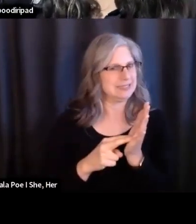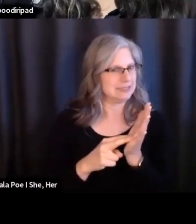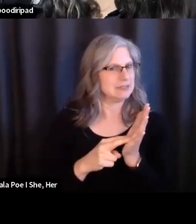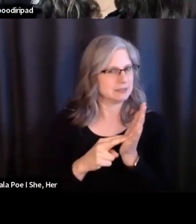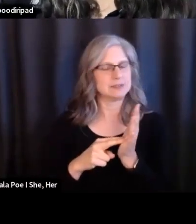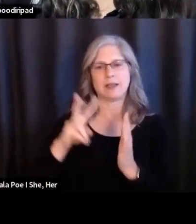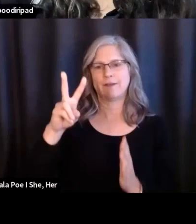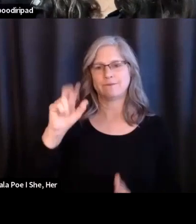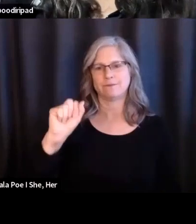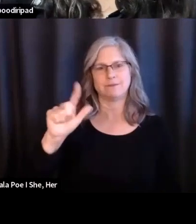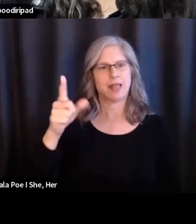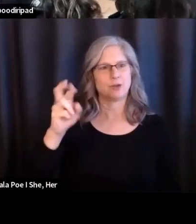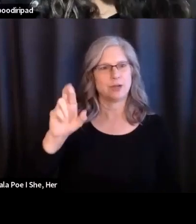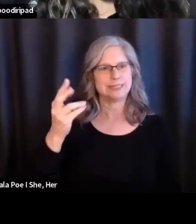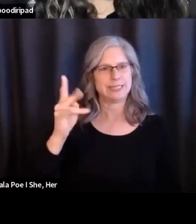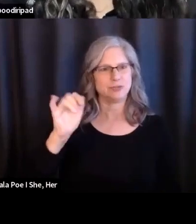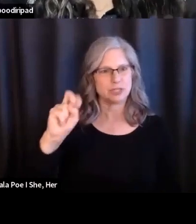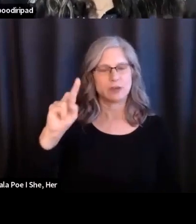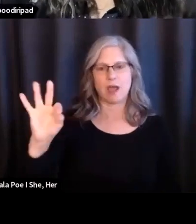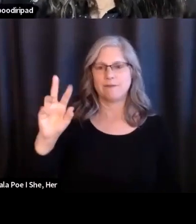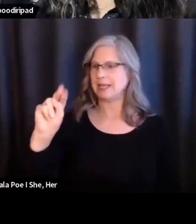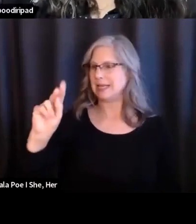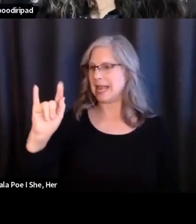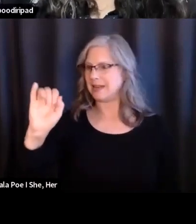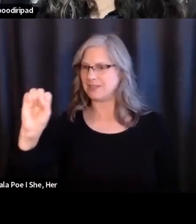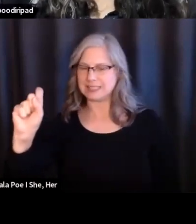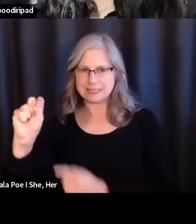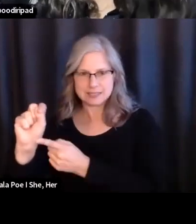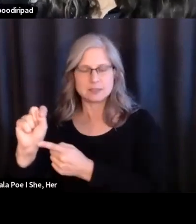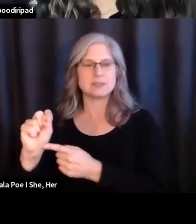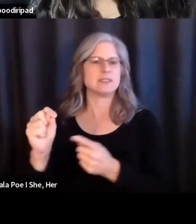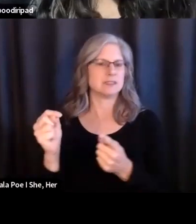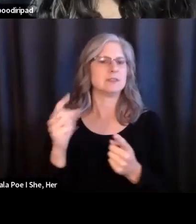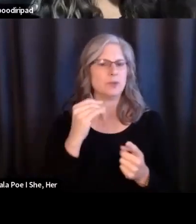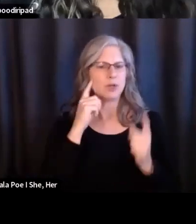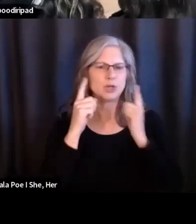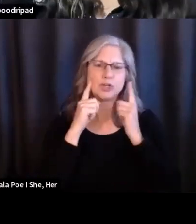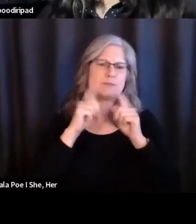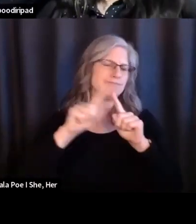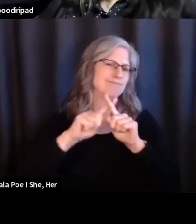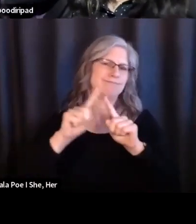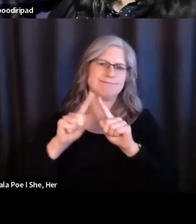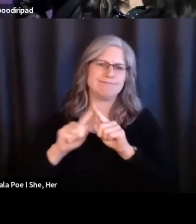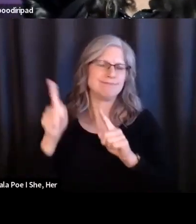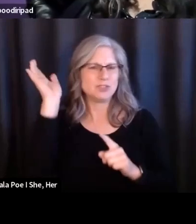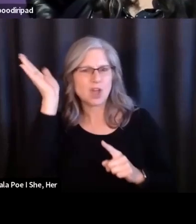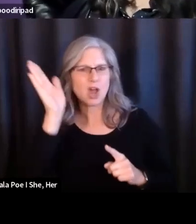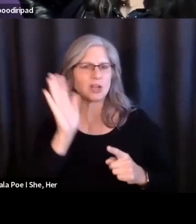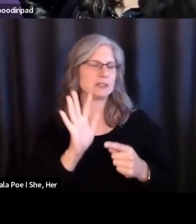linguistics, psycholinguistics and beyond. So we've heard a range of talks that have covered this in different ways.